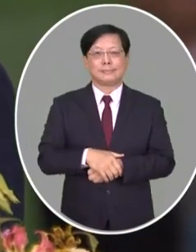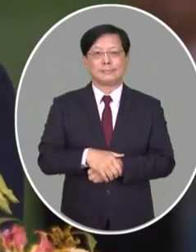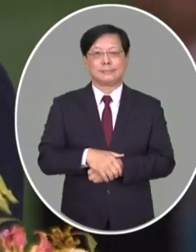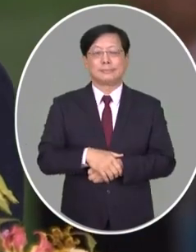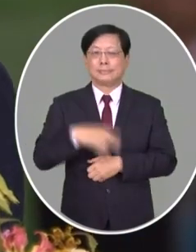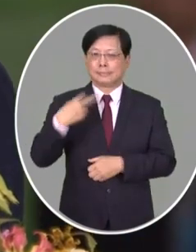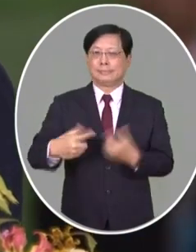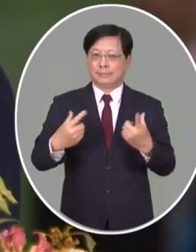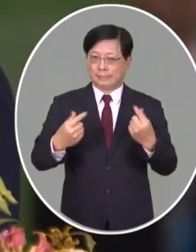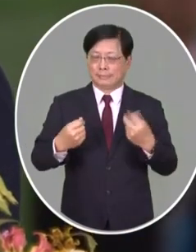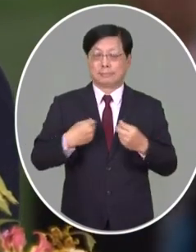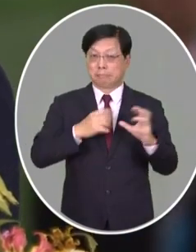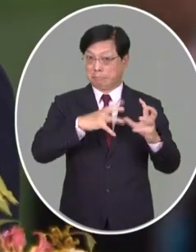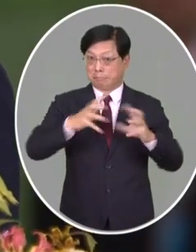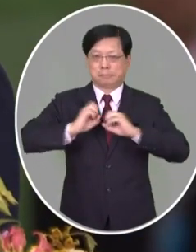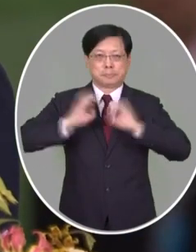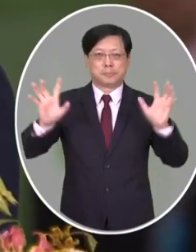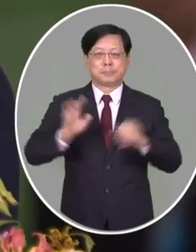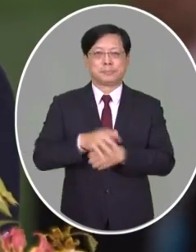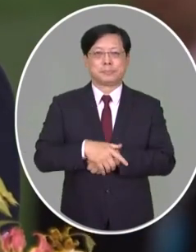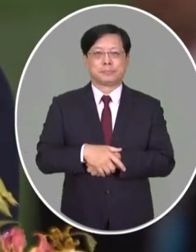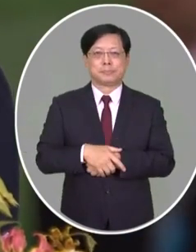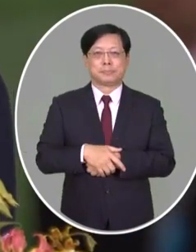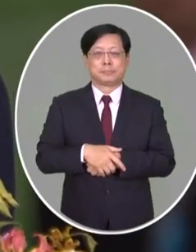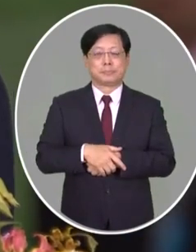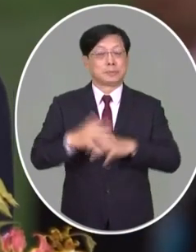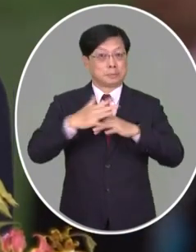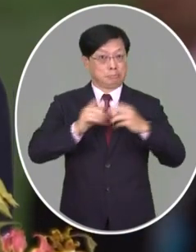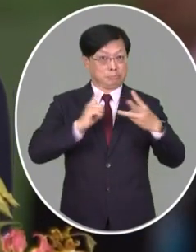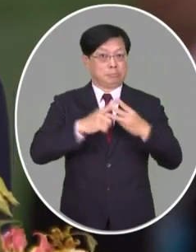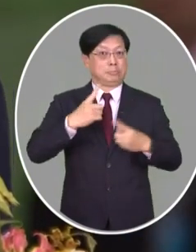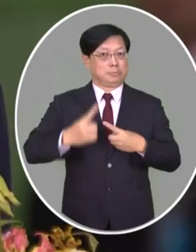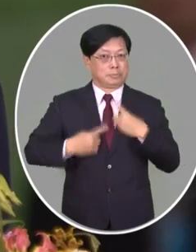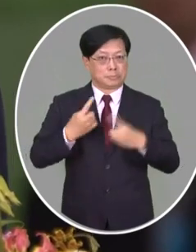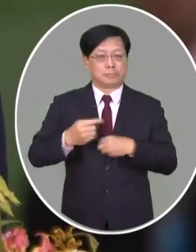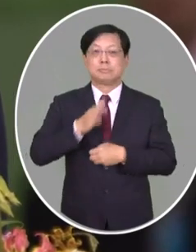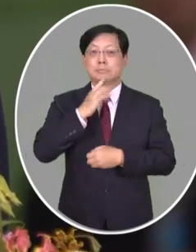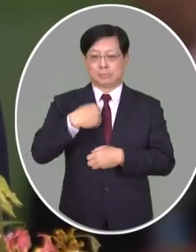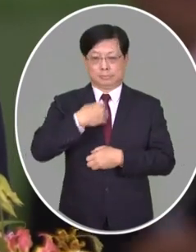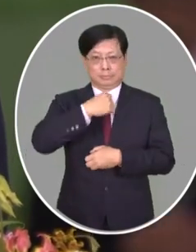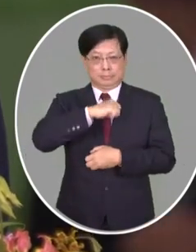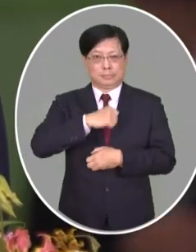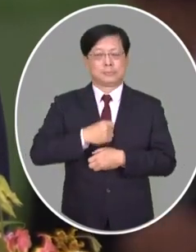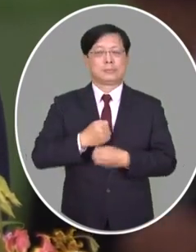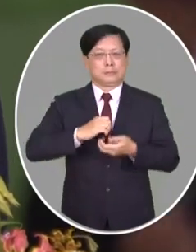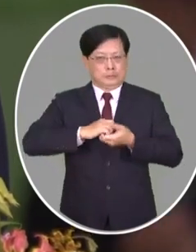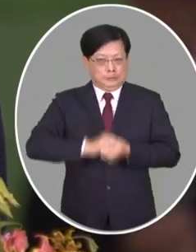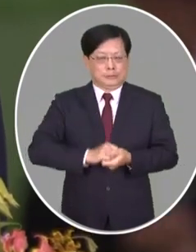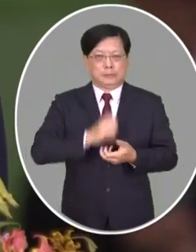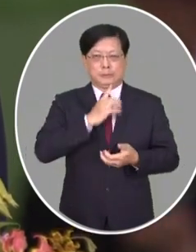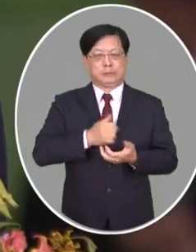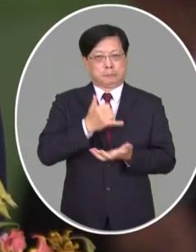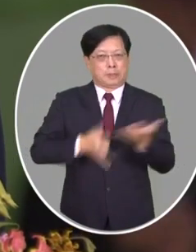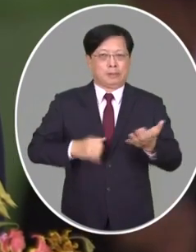We must also declare to the world that democracy and freedom are Taiwan's non-negotiable and that